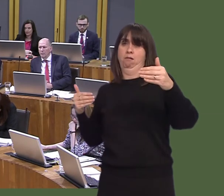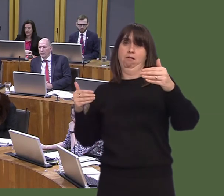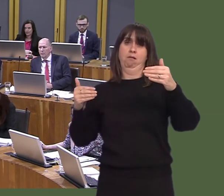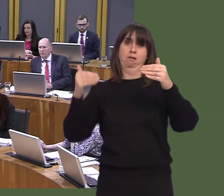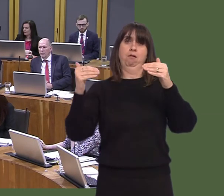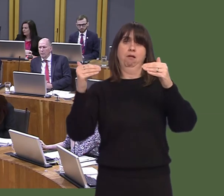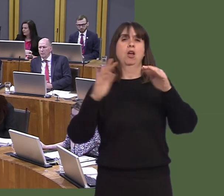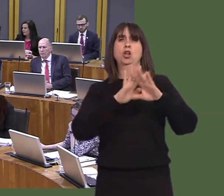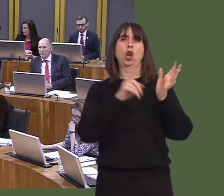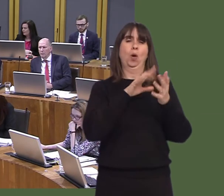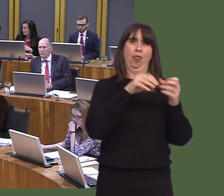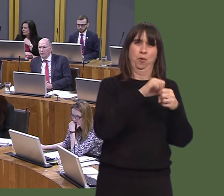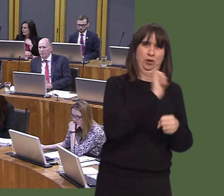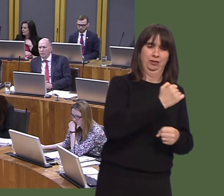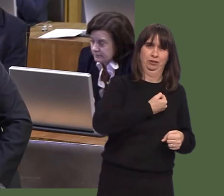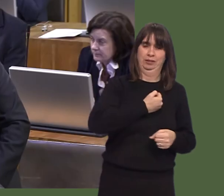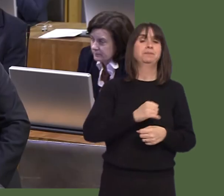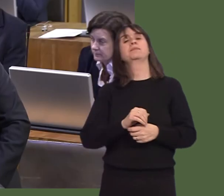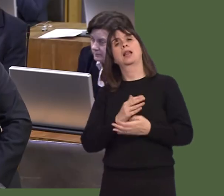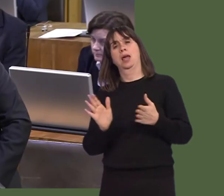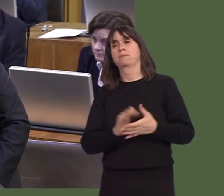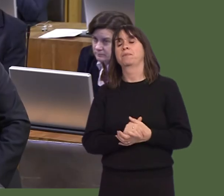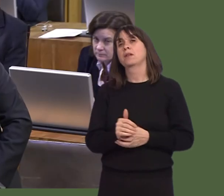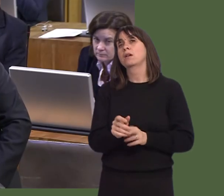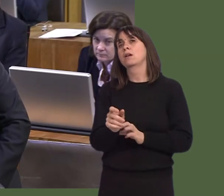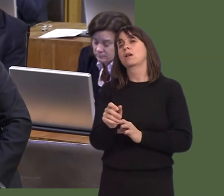It does society no good at all if they do not have the means and ability to find a way